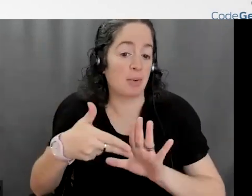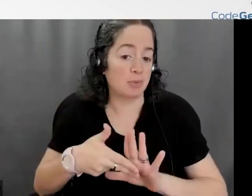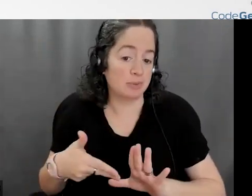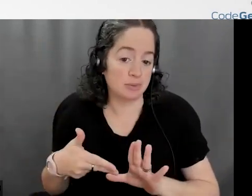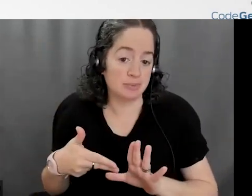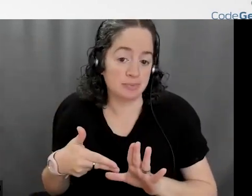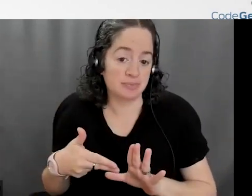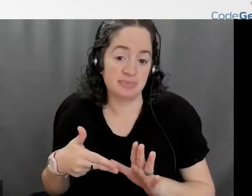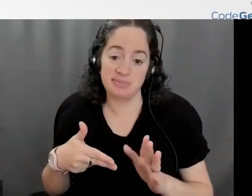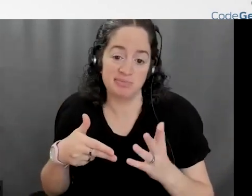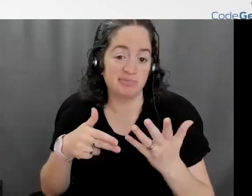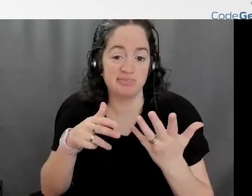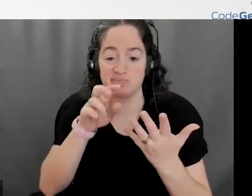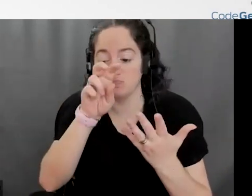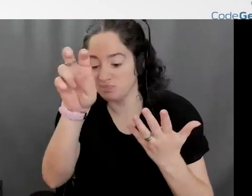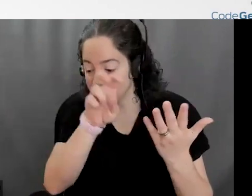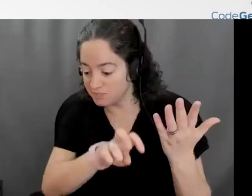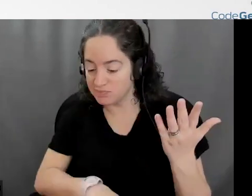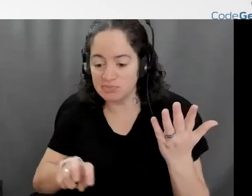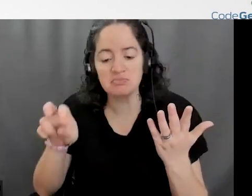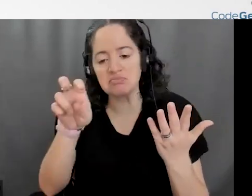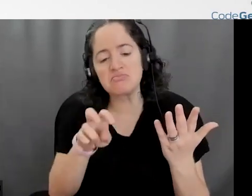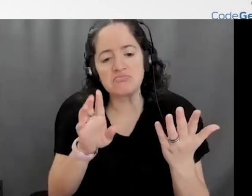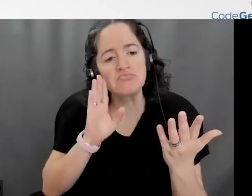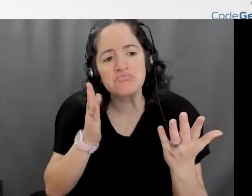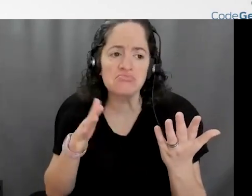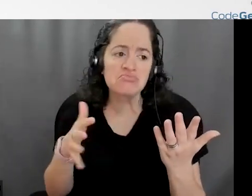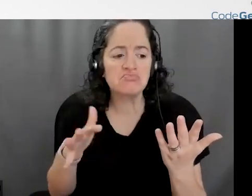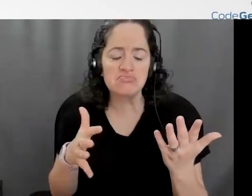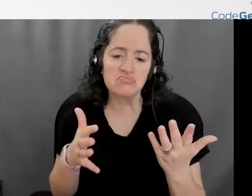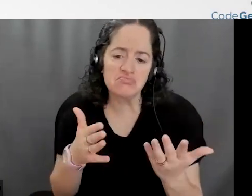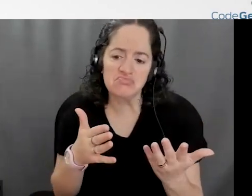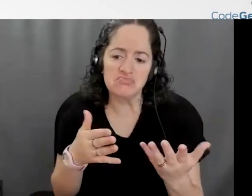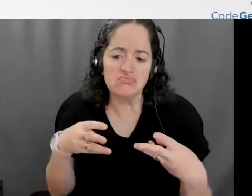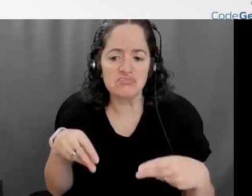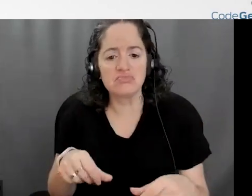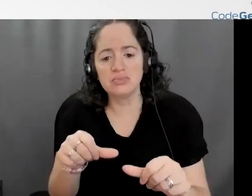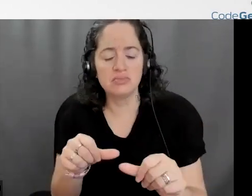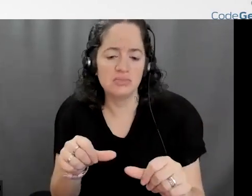and navigating through that table will be not too challenging for a screen reader user.